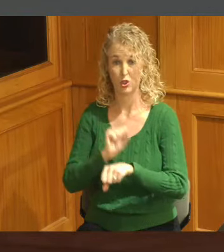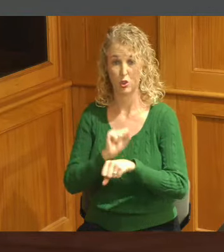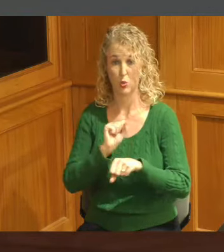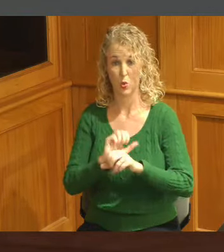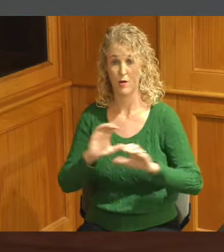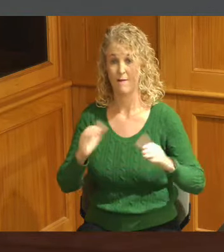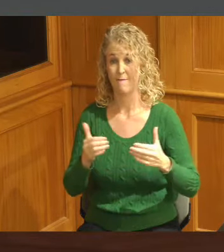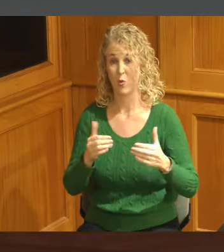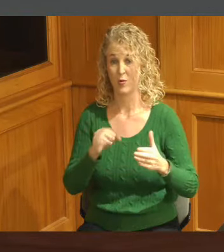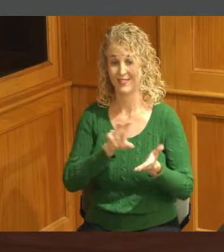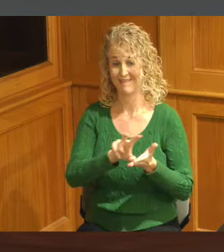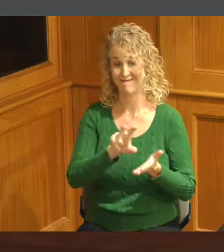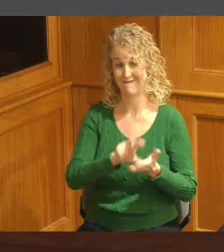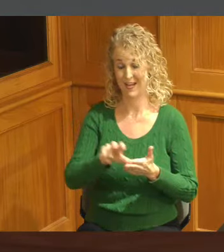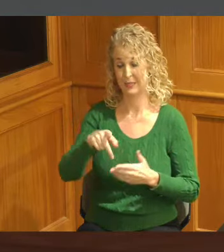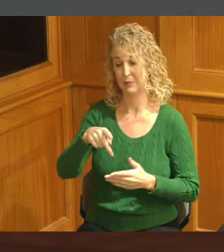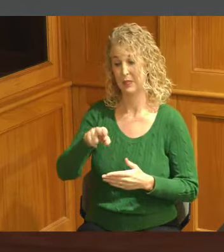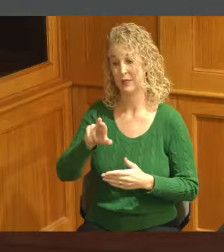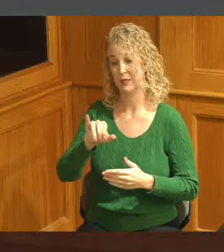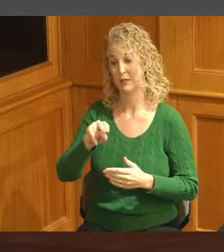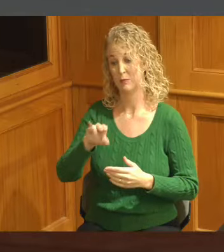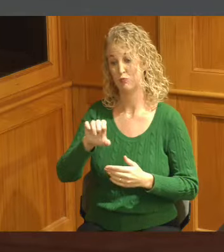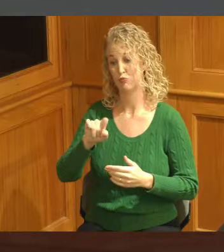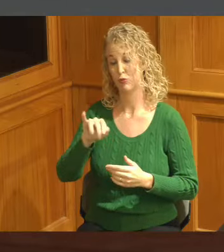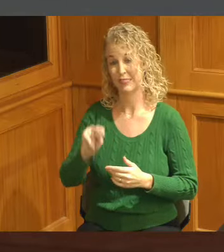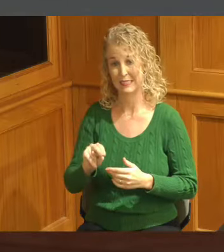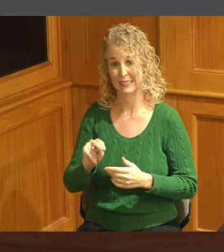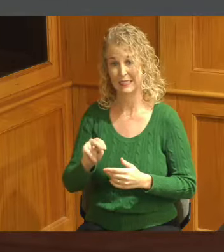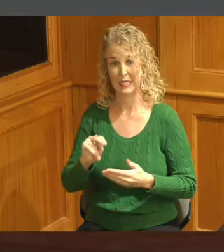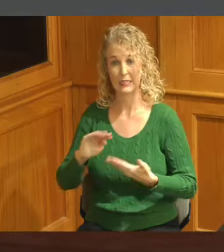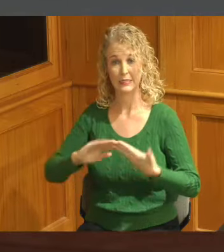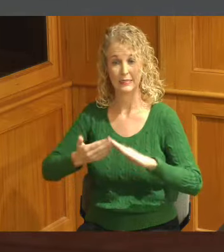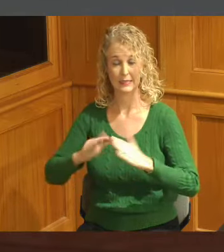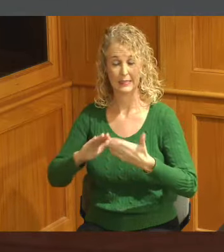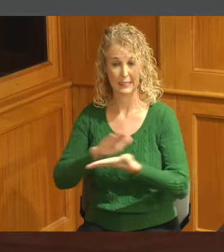and Princeton City School District for career navigation services. I believe that's just an